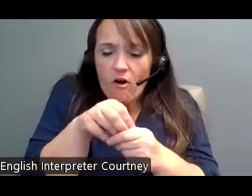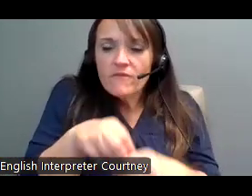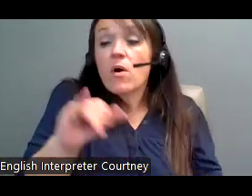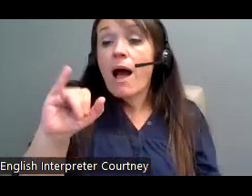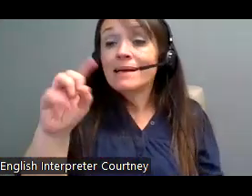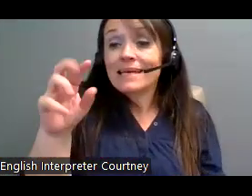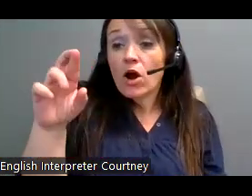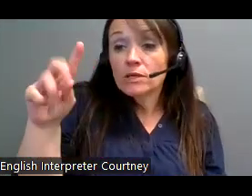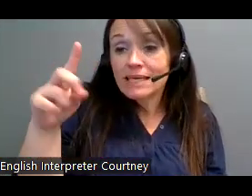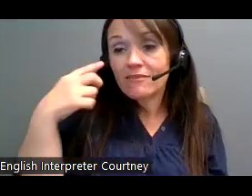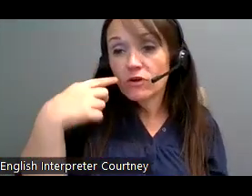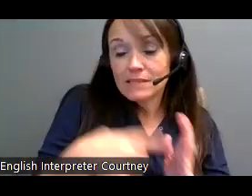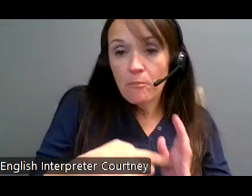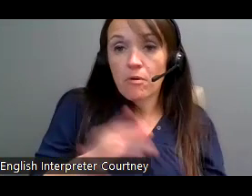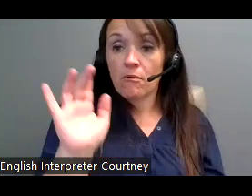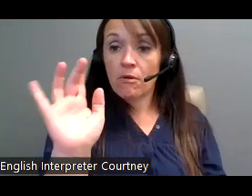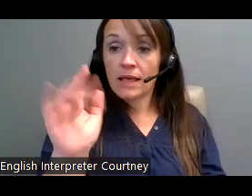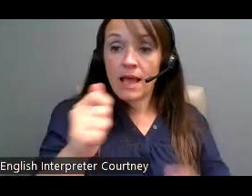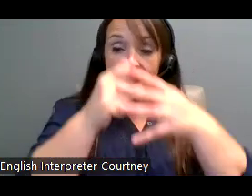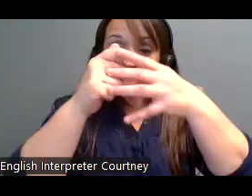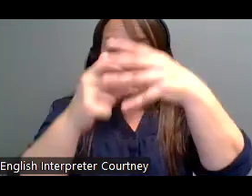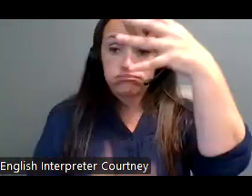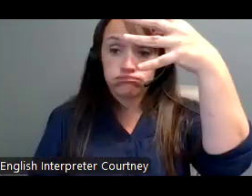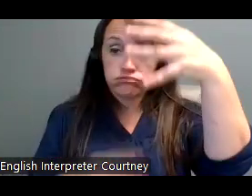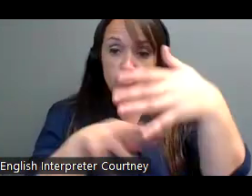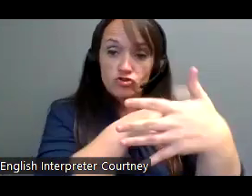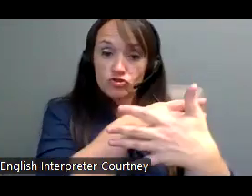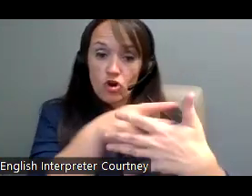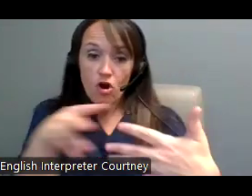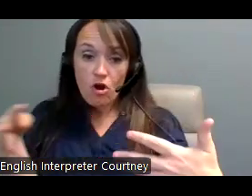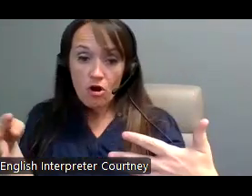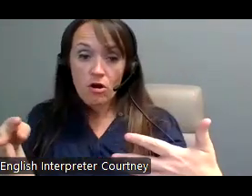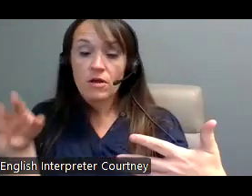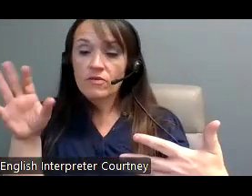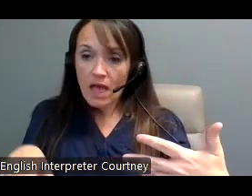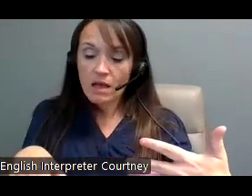shows the services and give you a description of the services. You can also find the state plan on